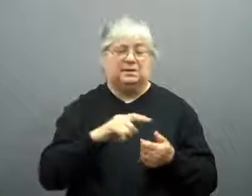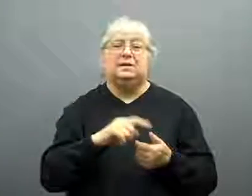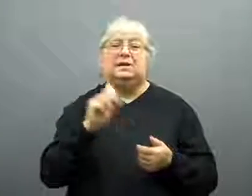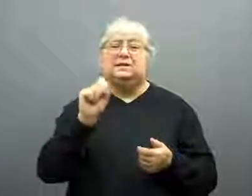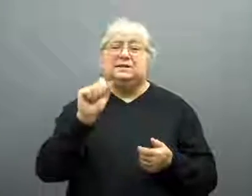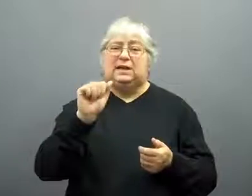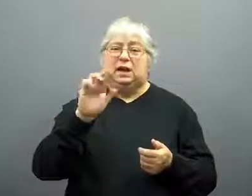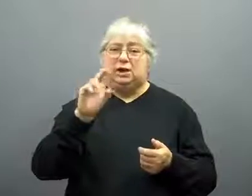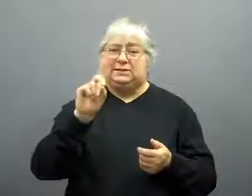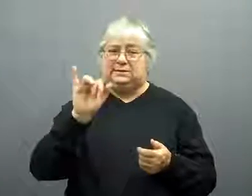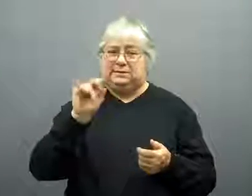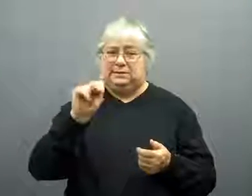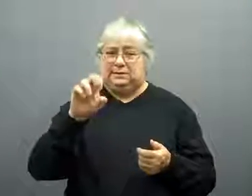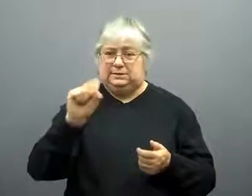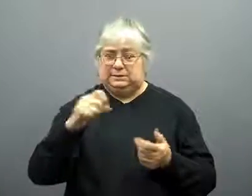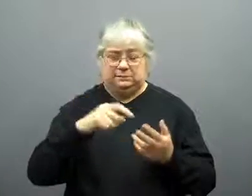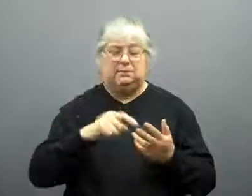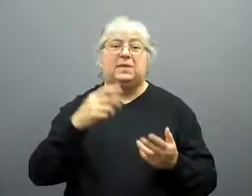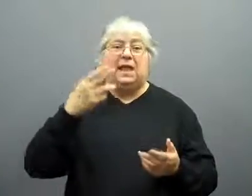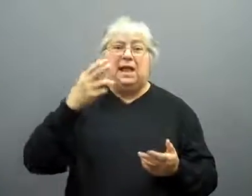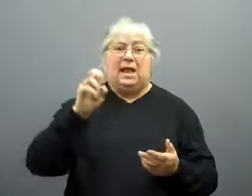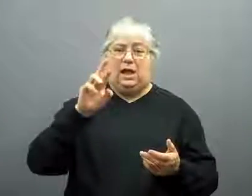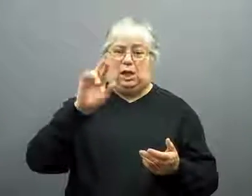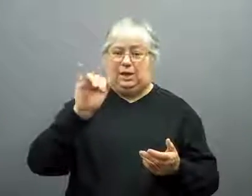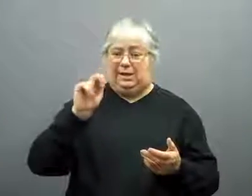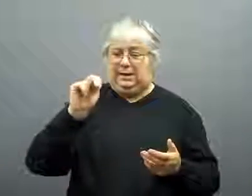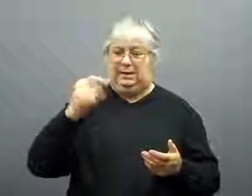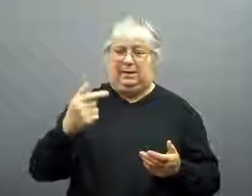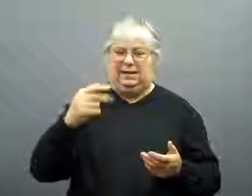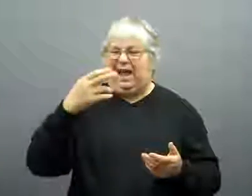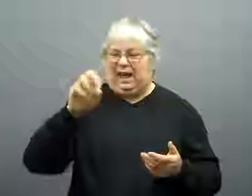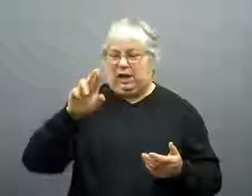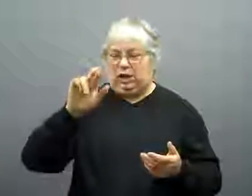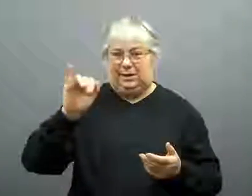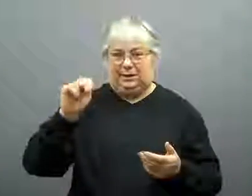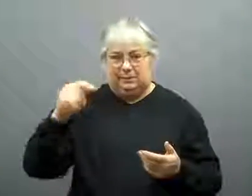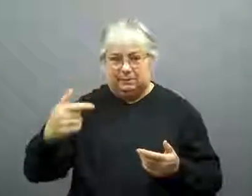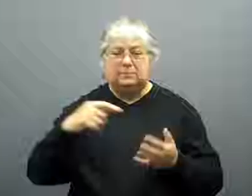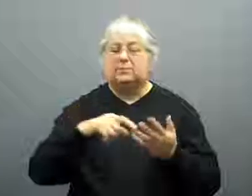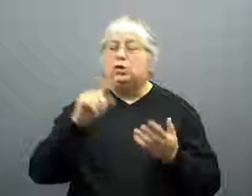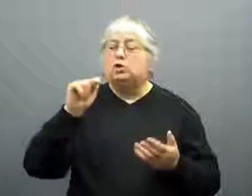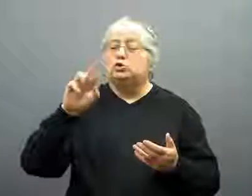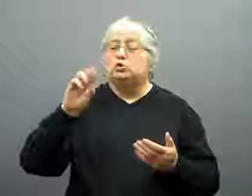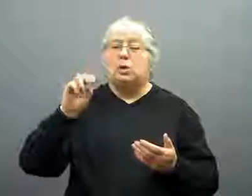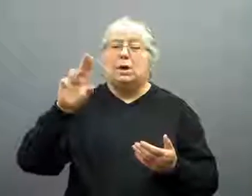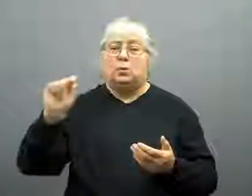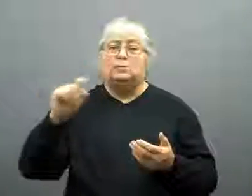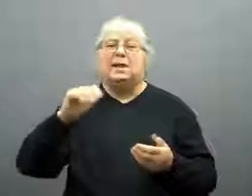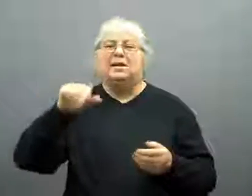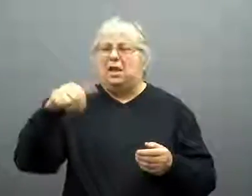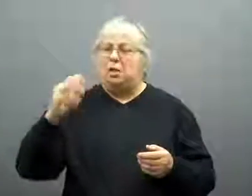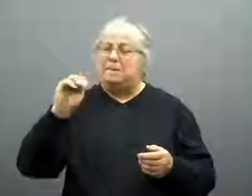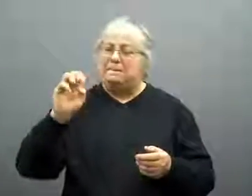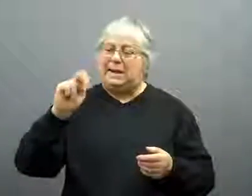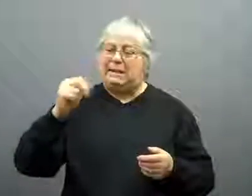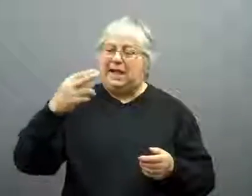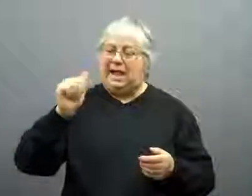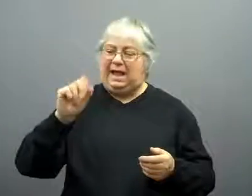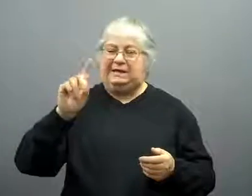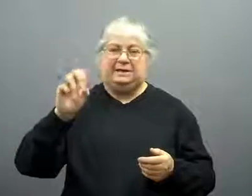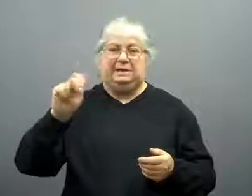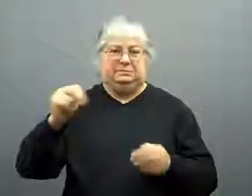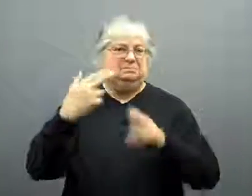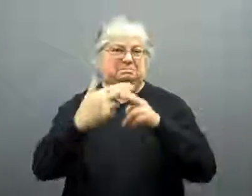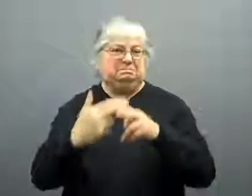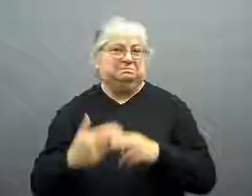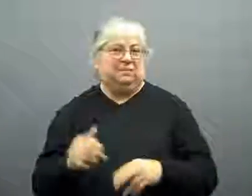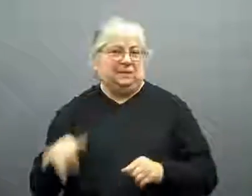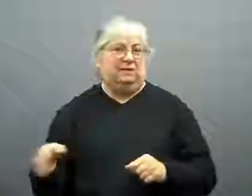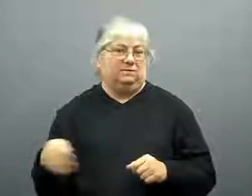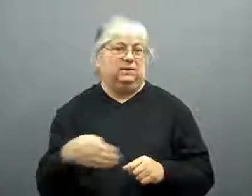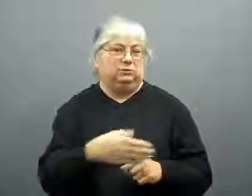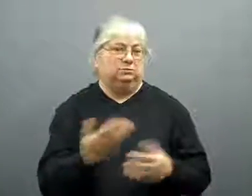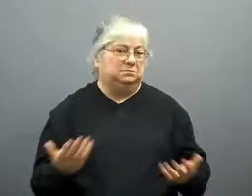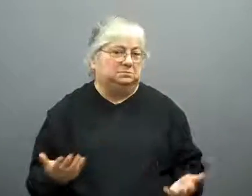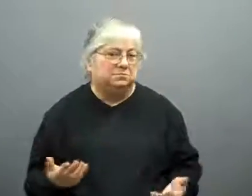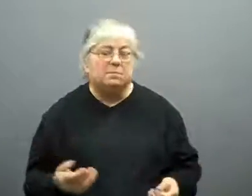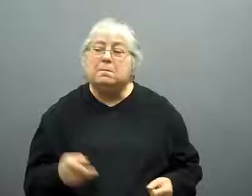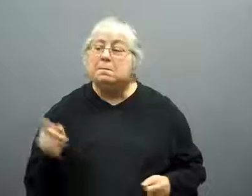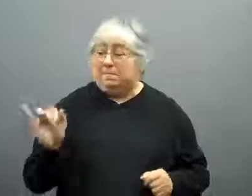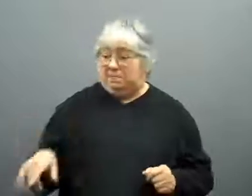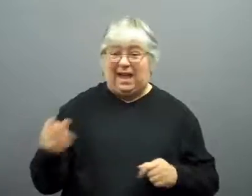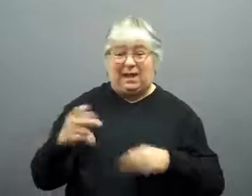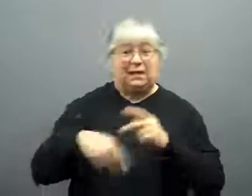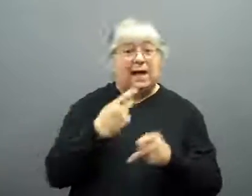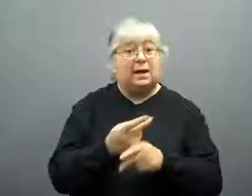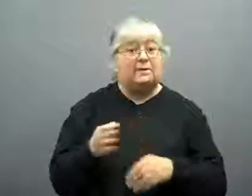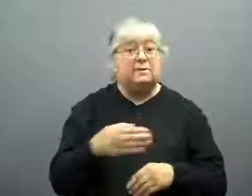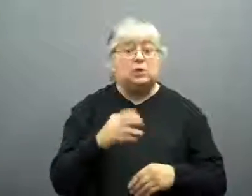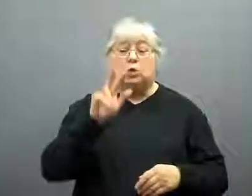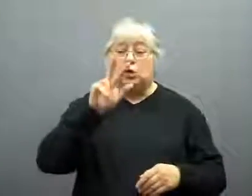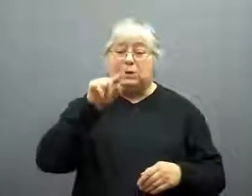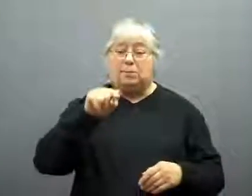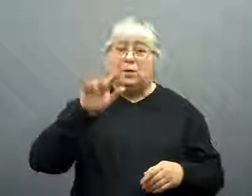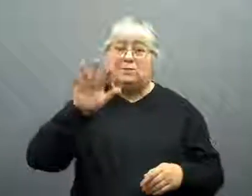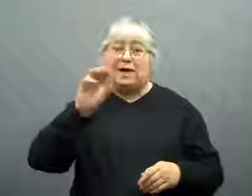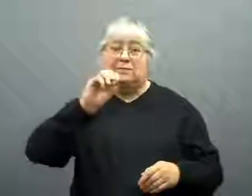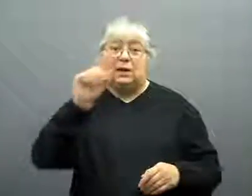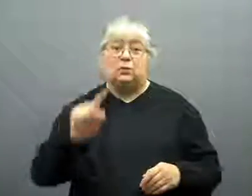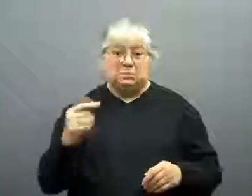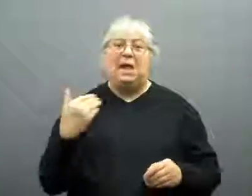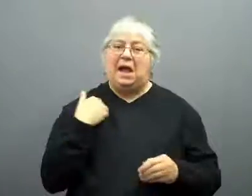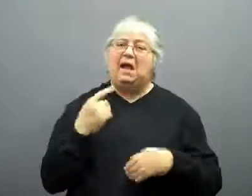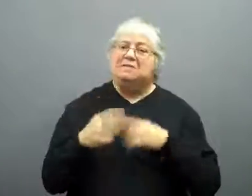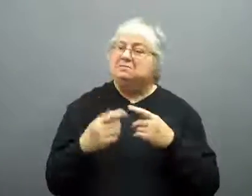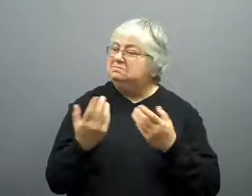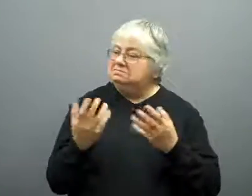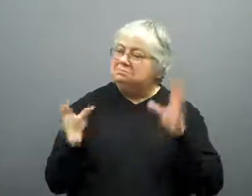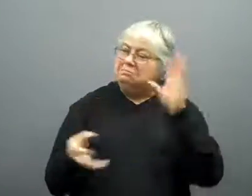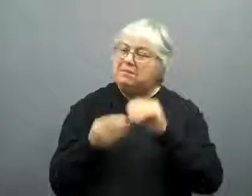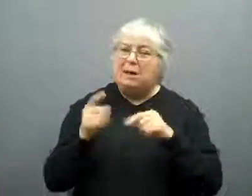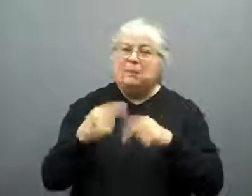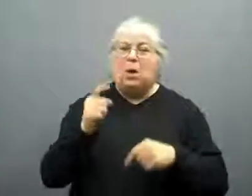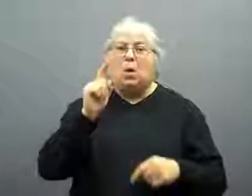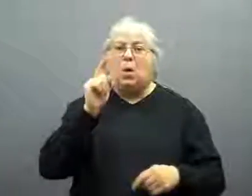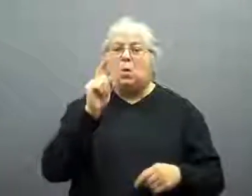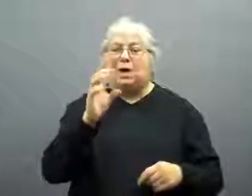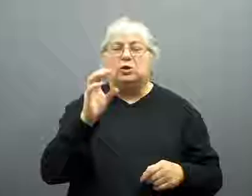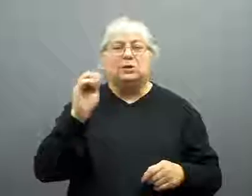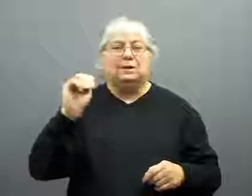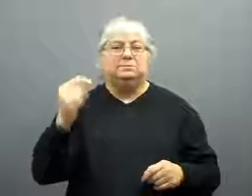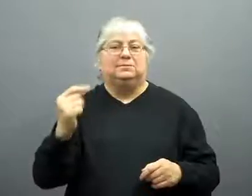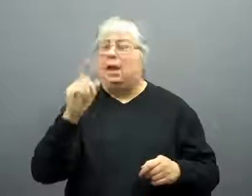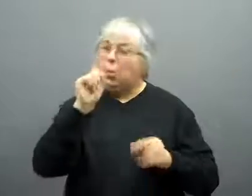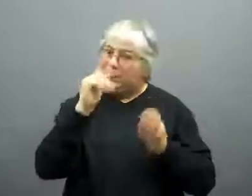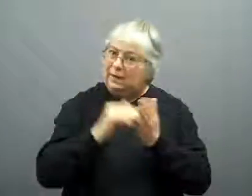sardines, herring, trout and menhaden. Those are the kinds.